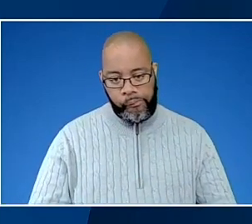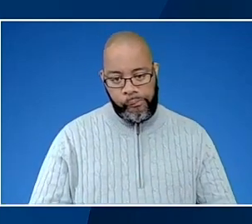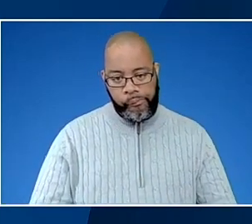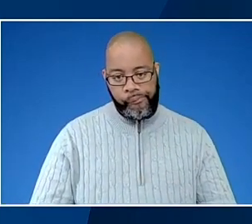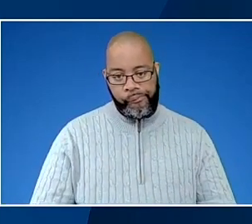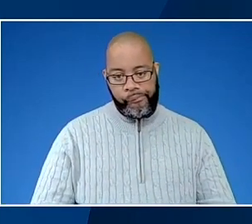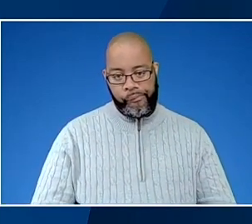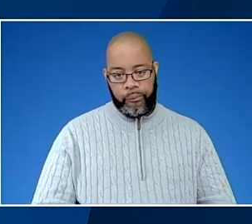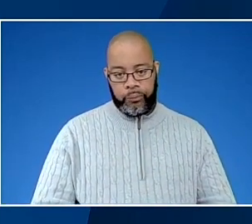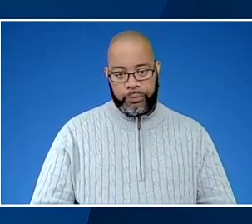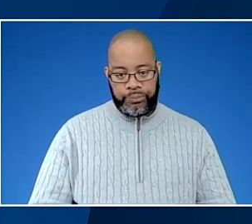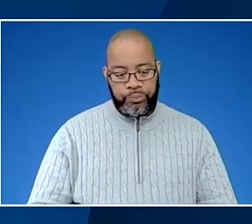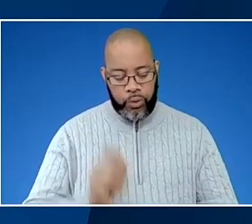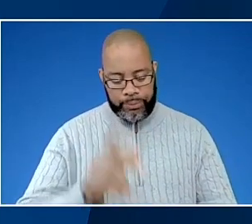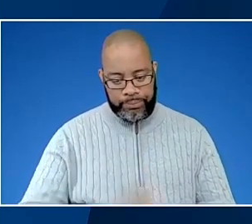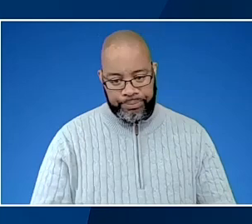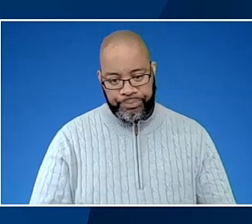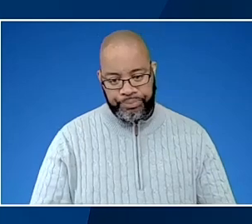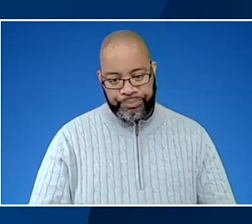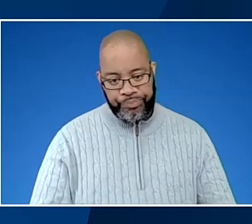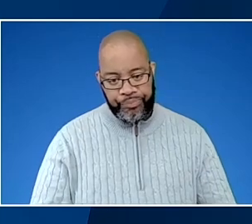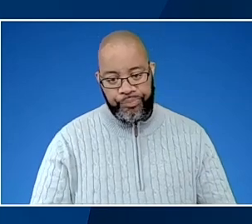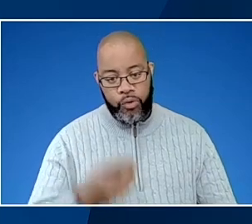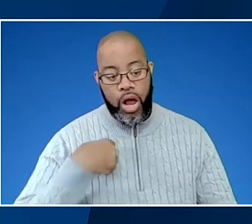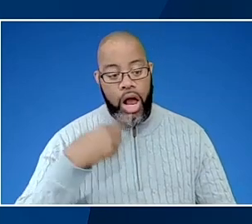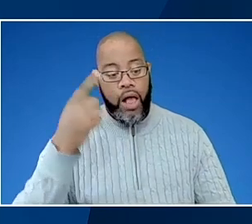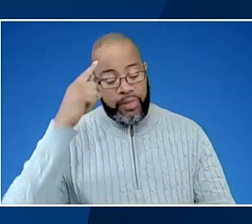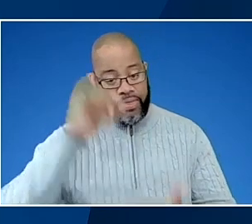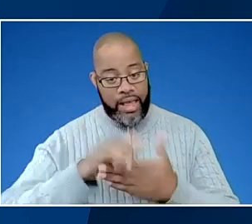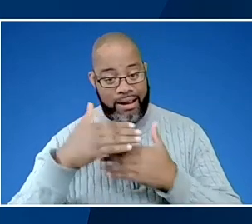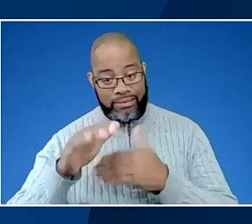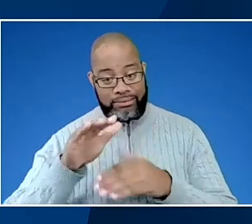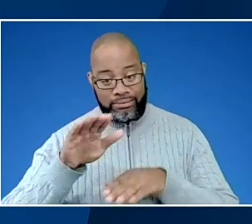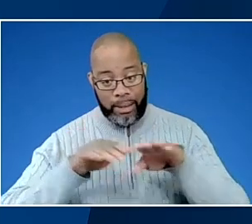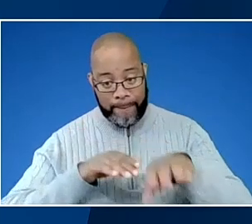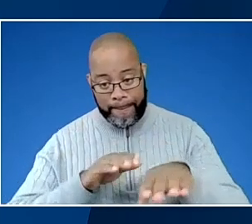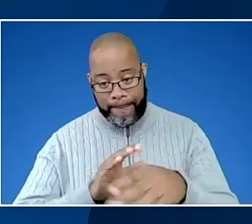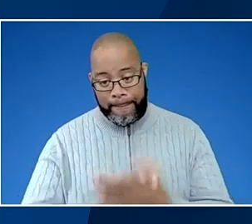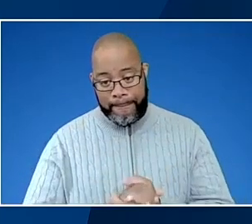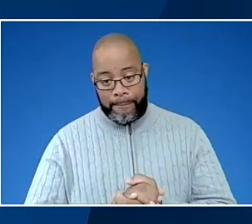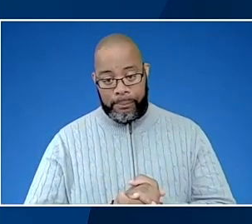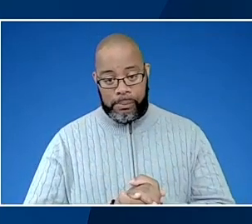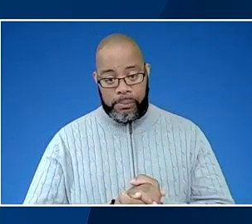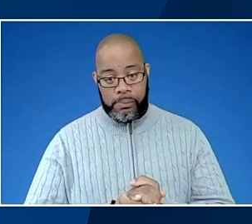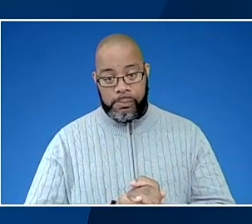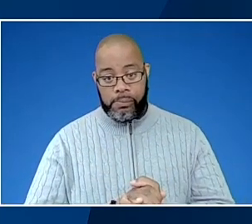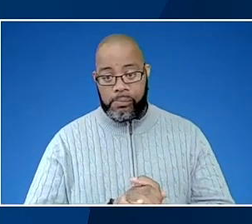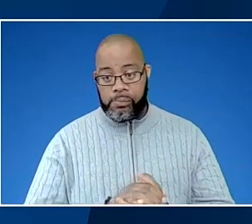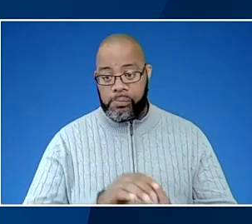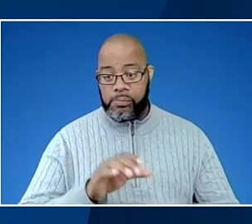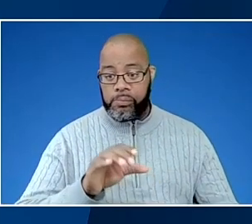Okay. So I do think the next step as- Cindy? Oh. Go ahead.